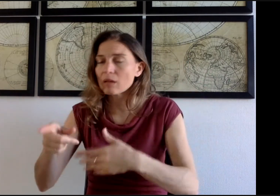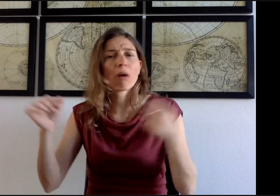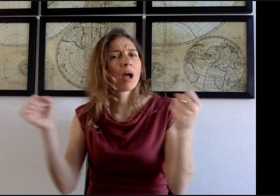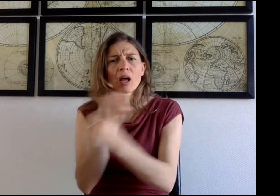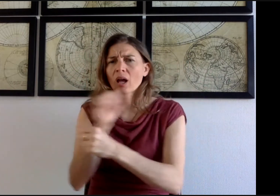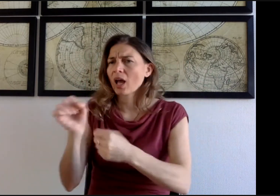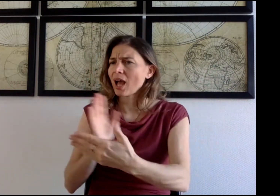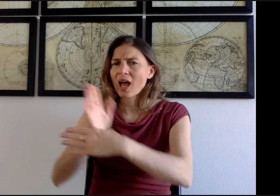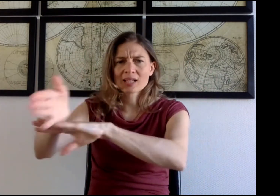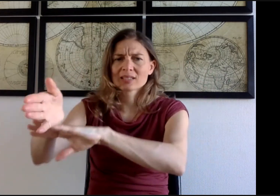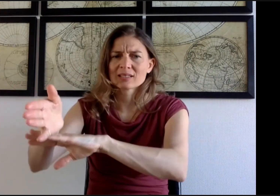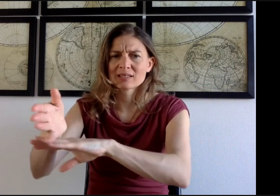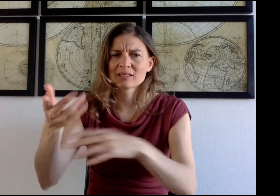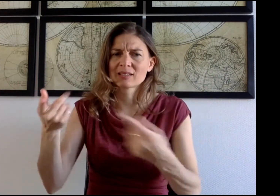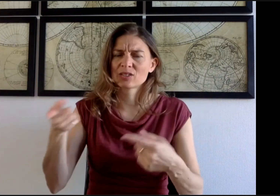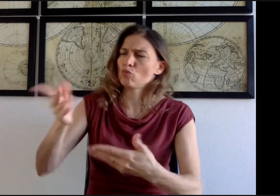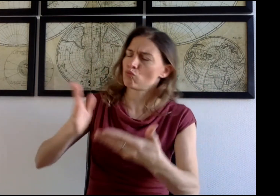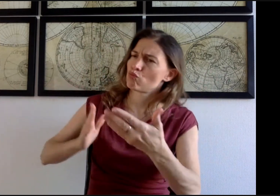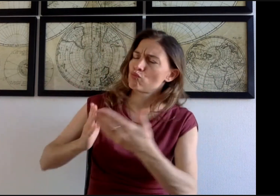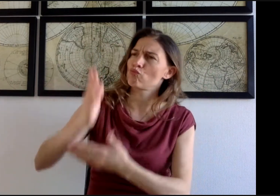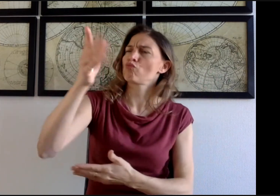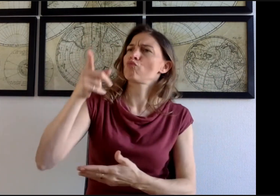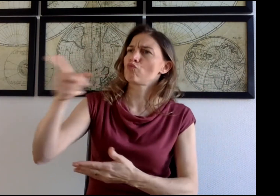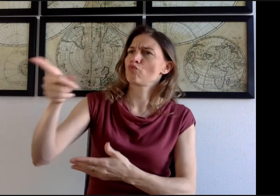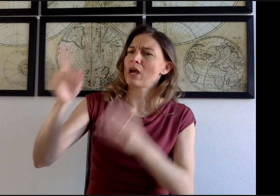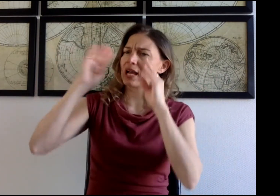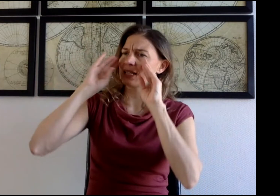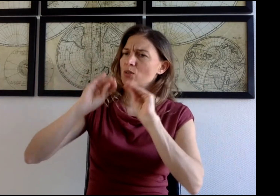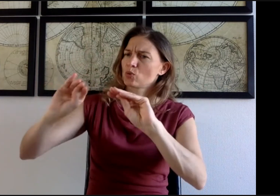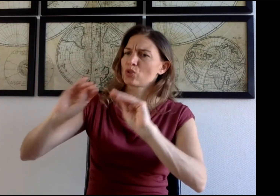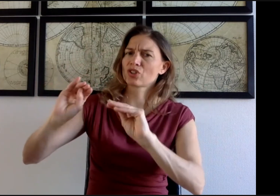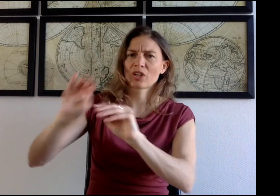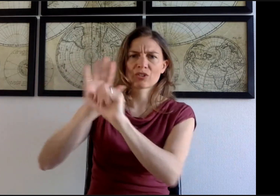The right to work is compromised as well